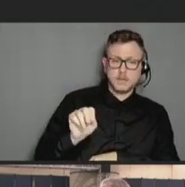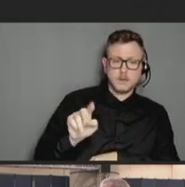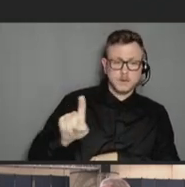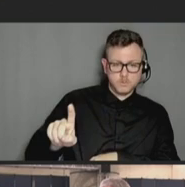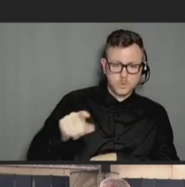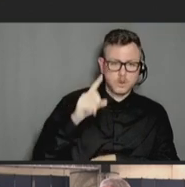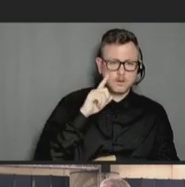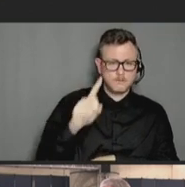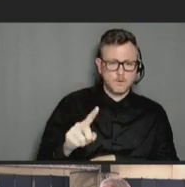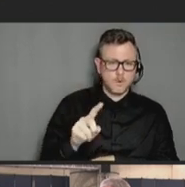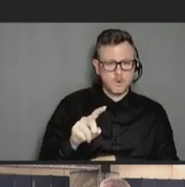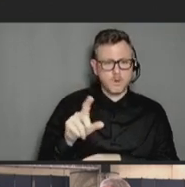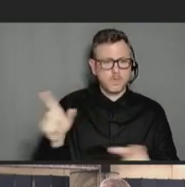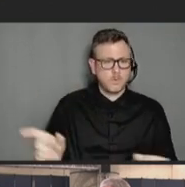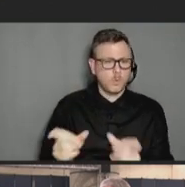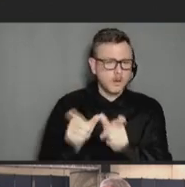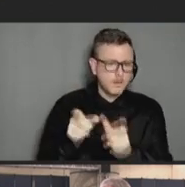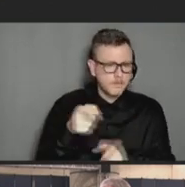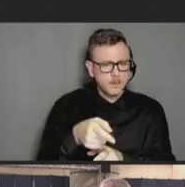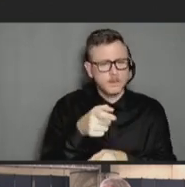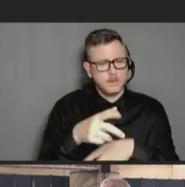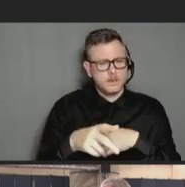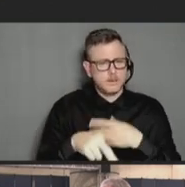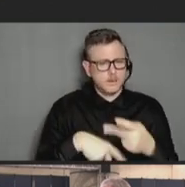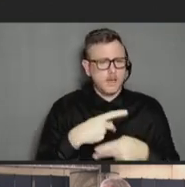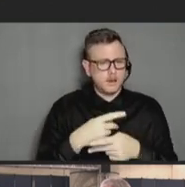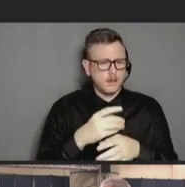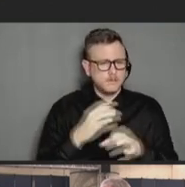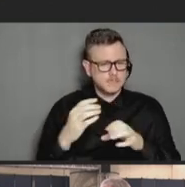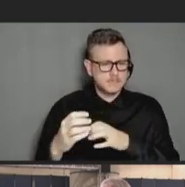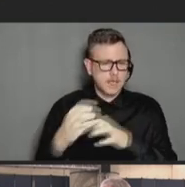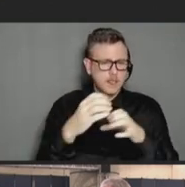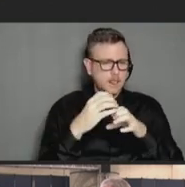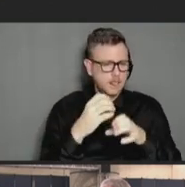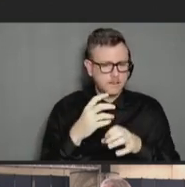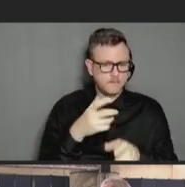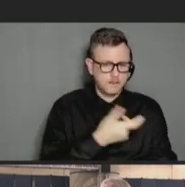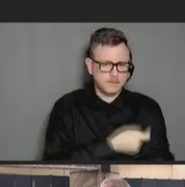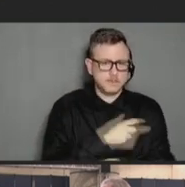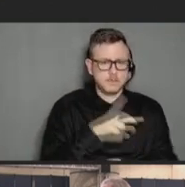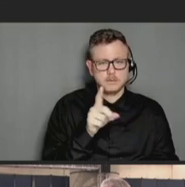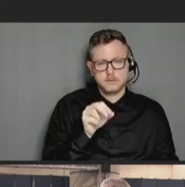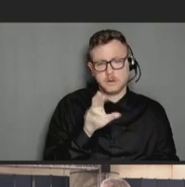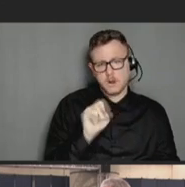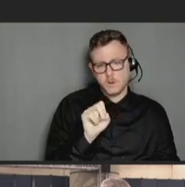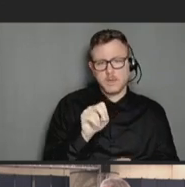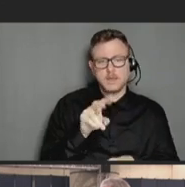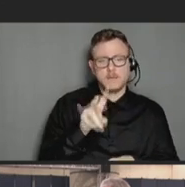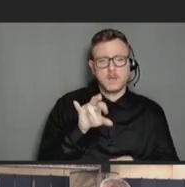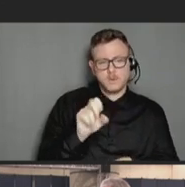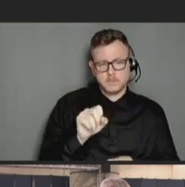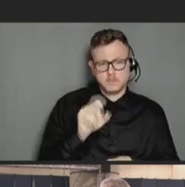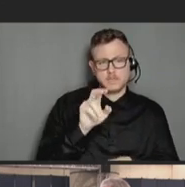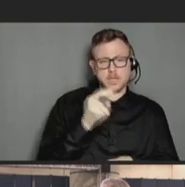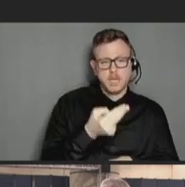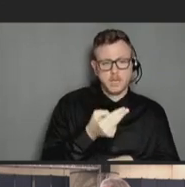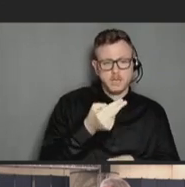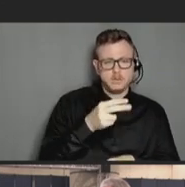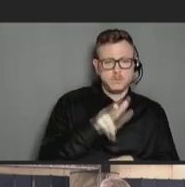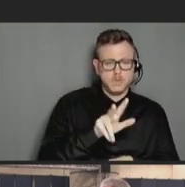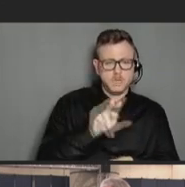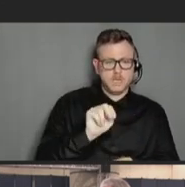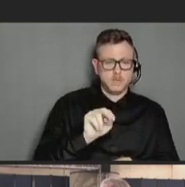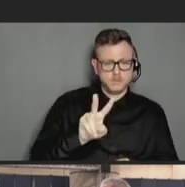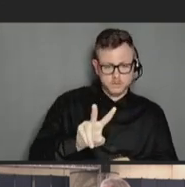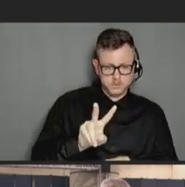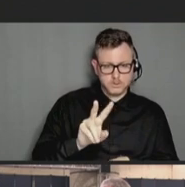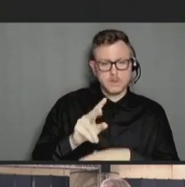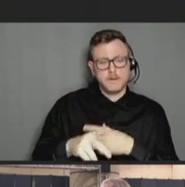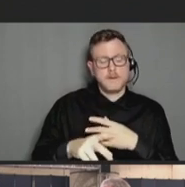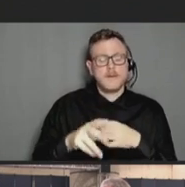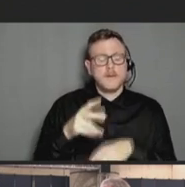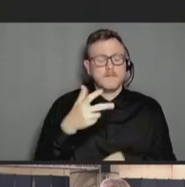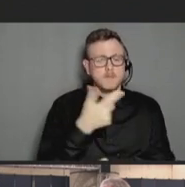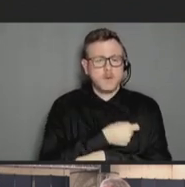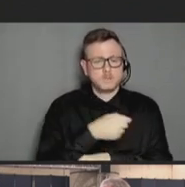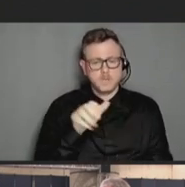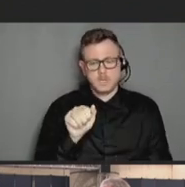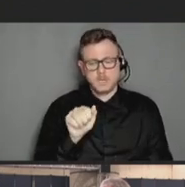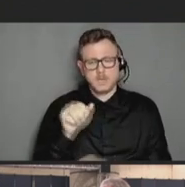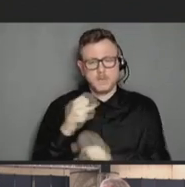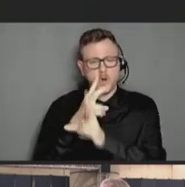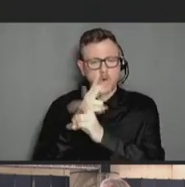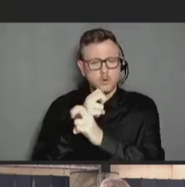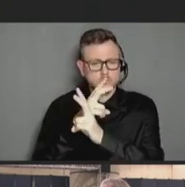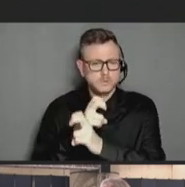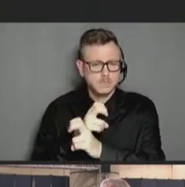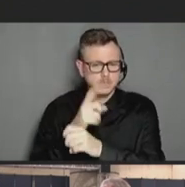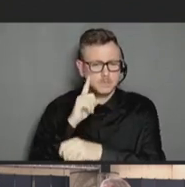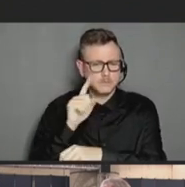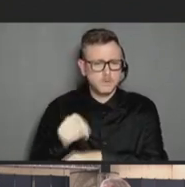The Darwin-like virus for the H3N2-like virus, and the Austria for the B/Victoria lineage